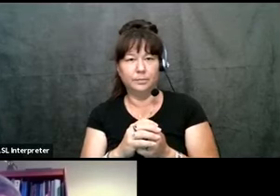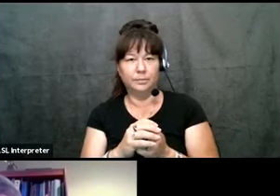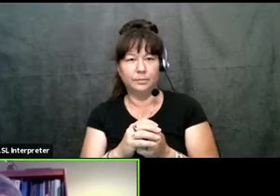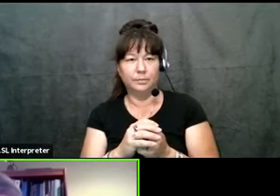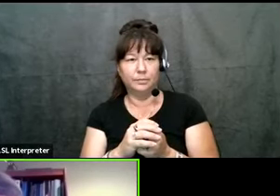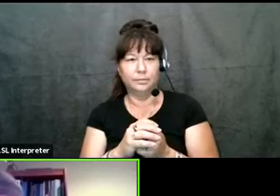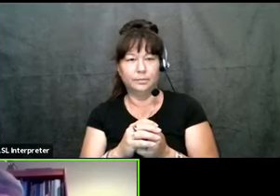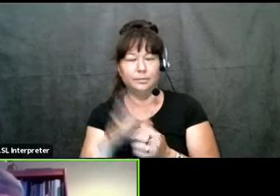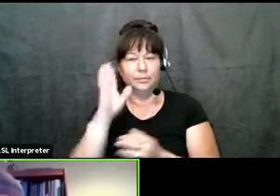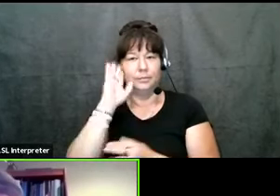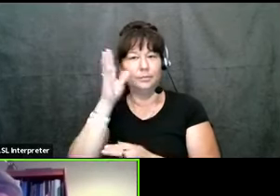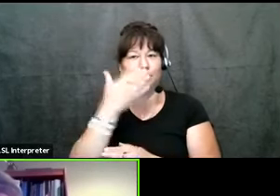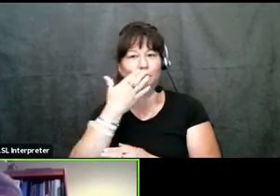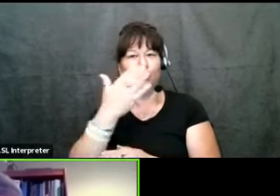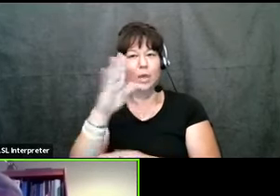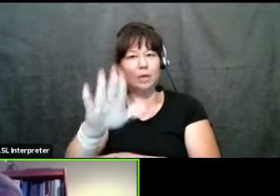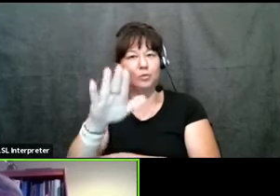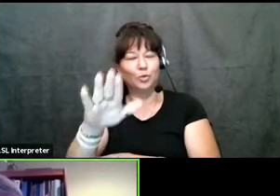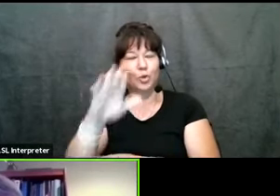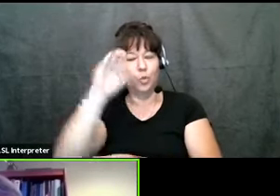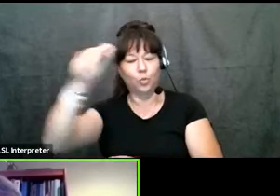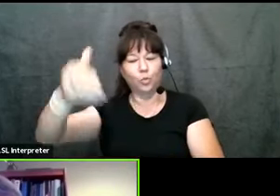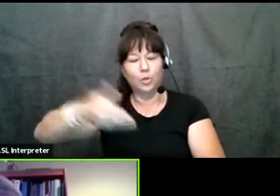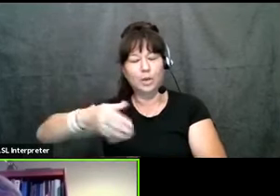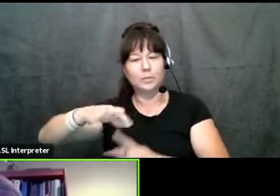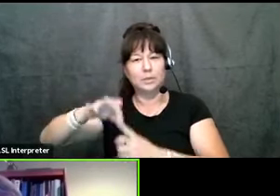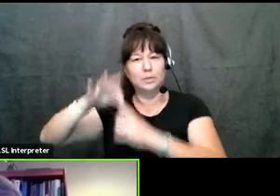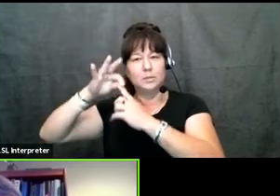Good afternoon, everybody. Welcome to our special briefing on